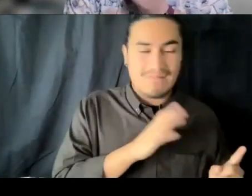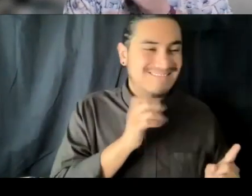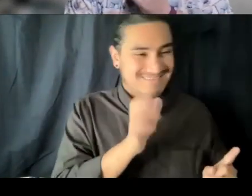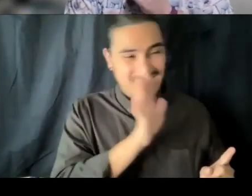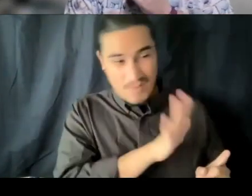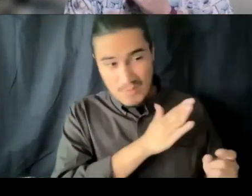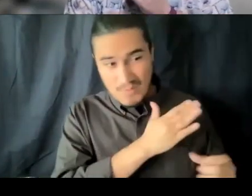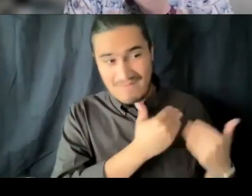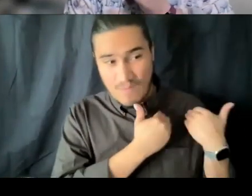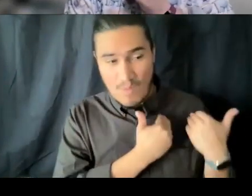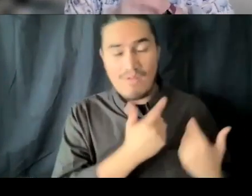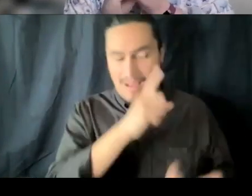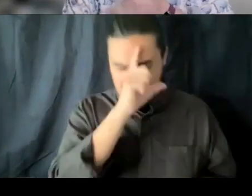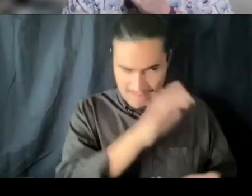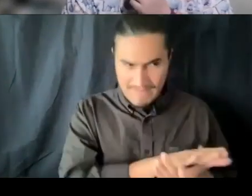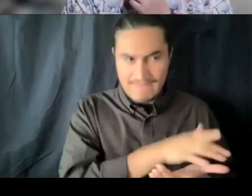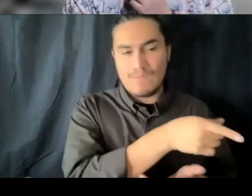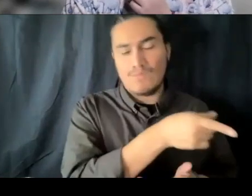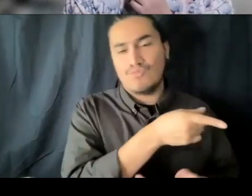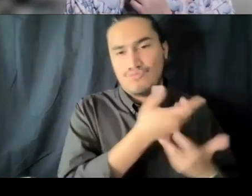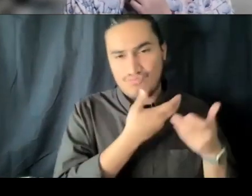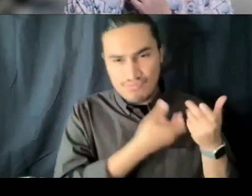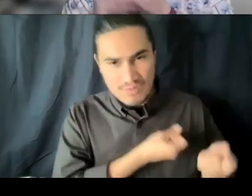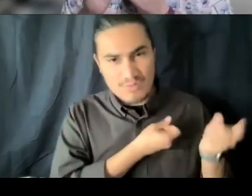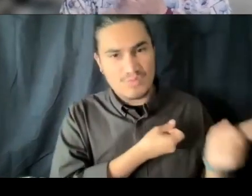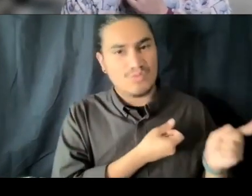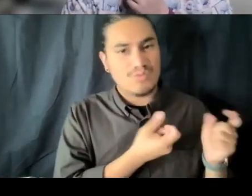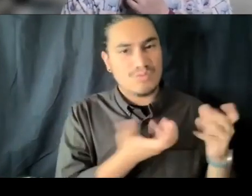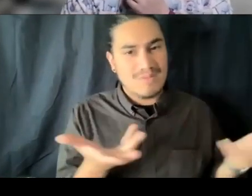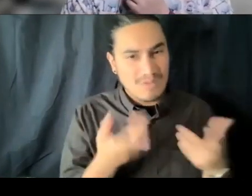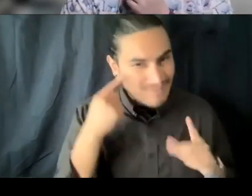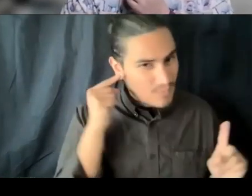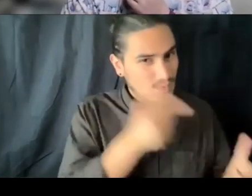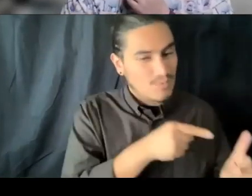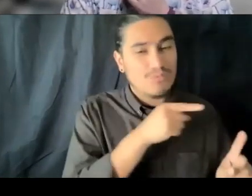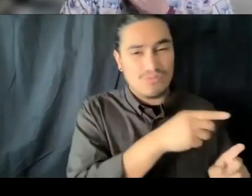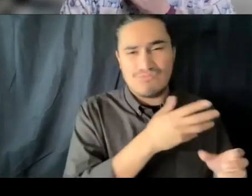I believe you. I'm here for you. You deserve care and respect.